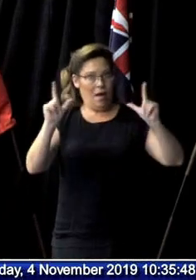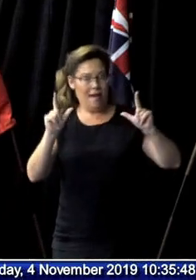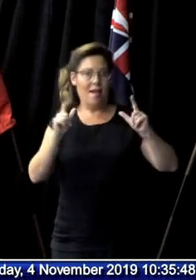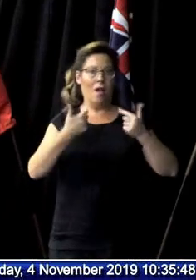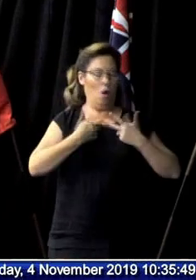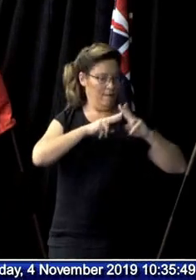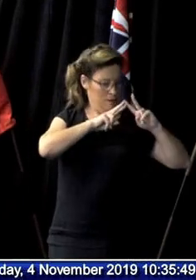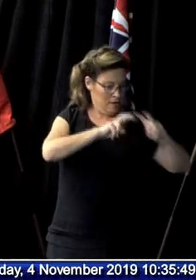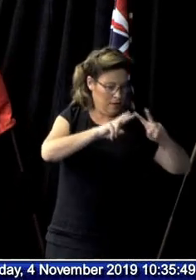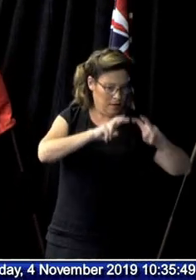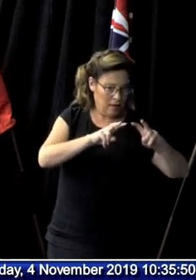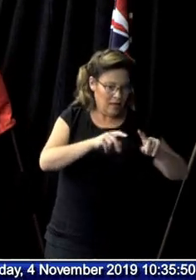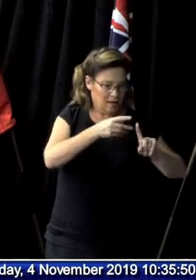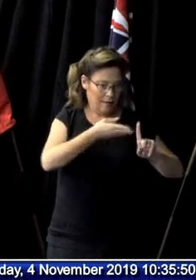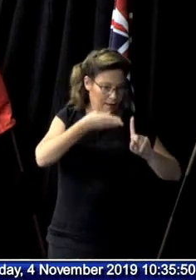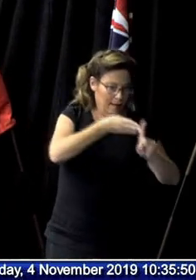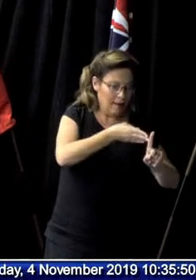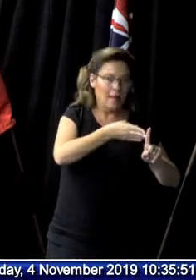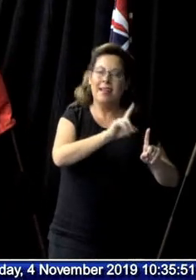considering the overall picture.